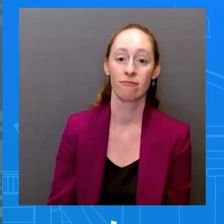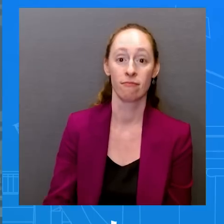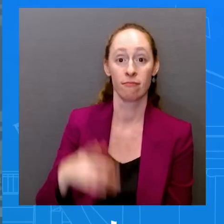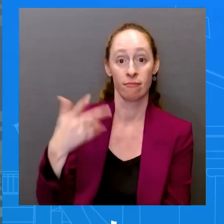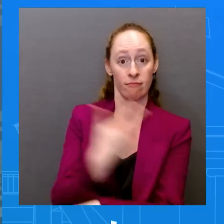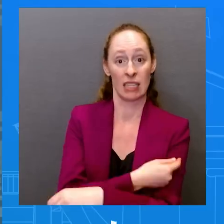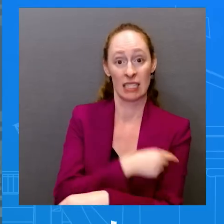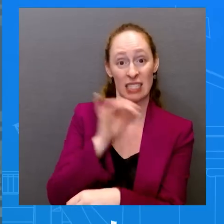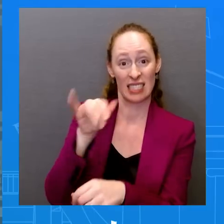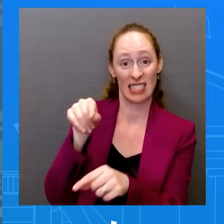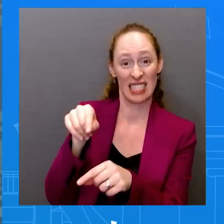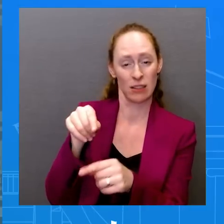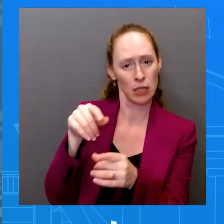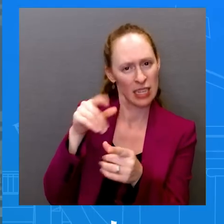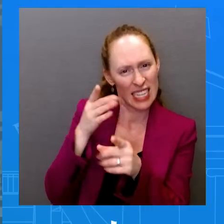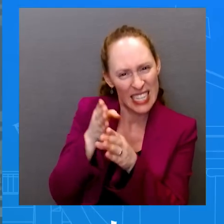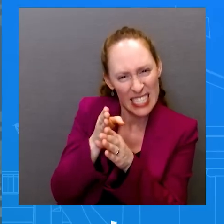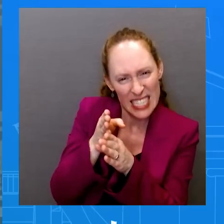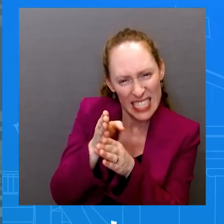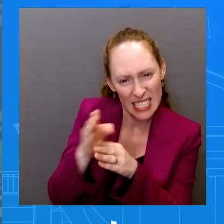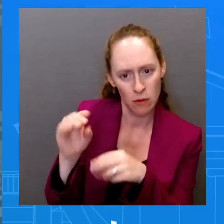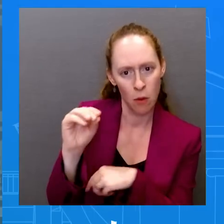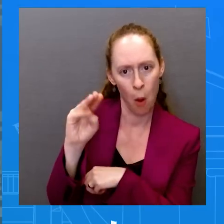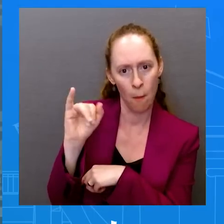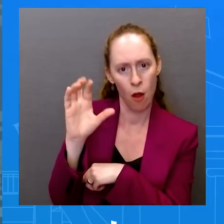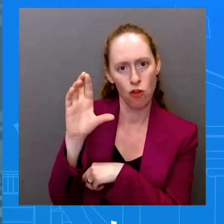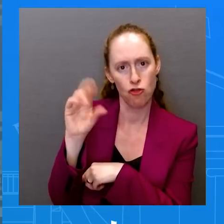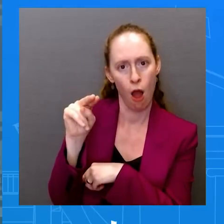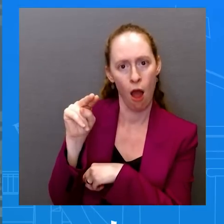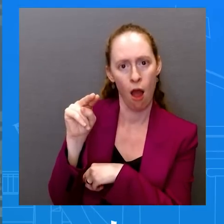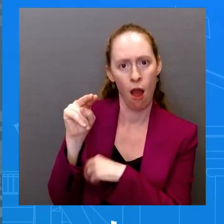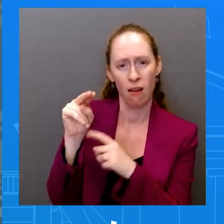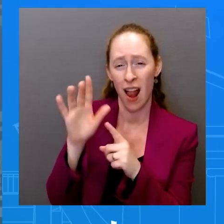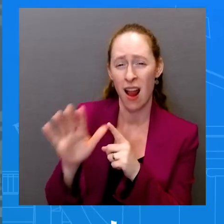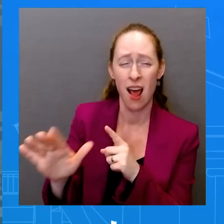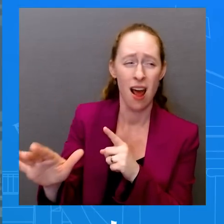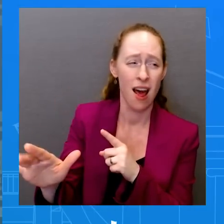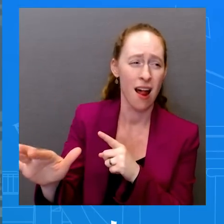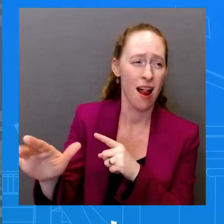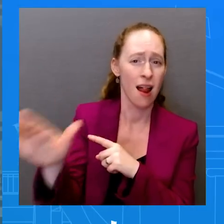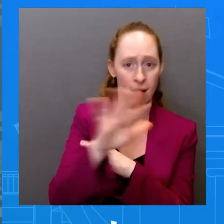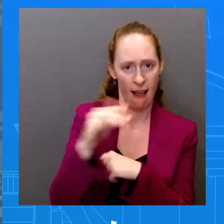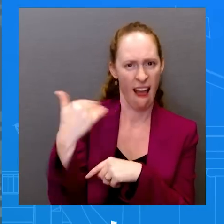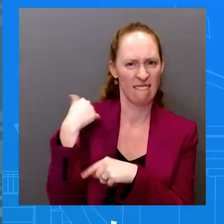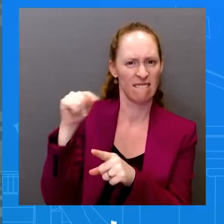And this is -- this is good news. This is a step forward. And we're going hear more from the President about this.